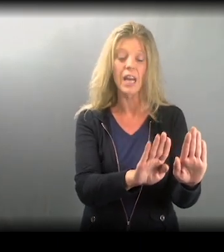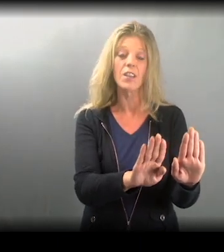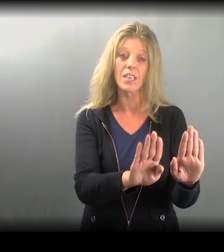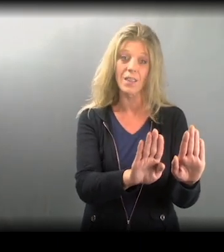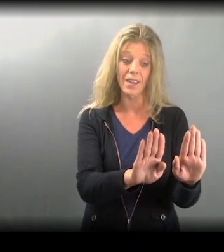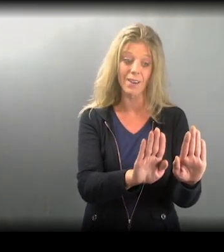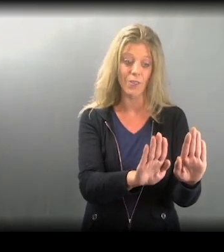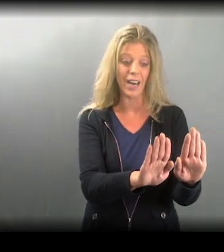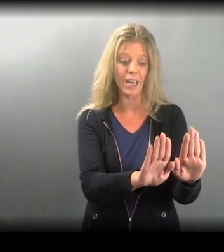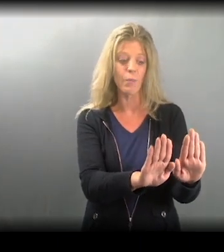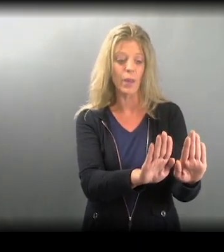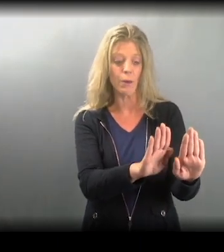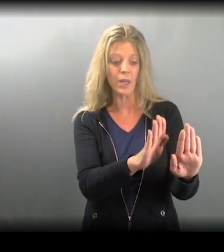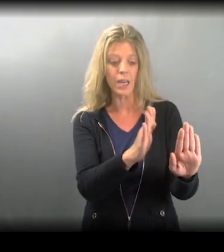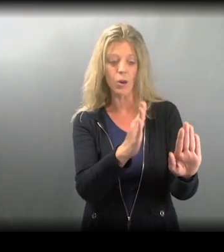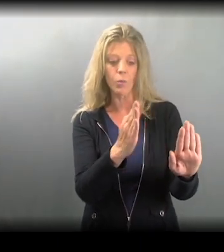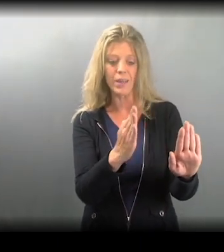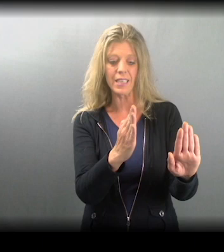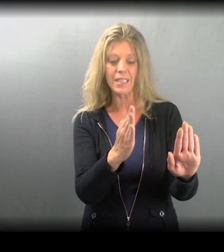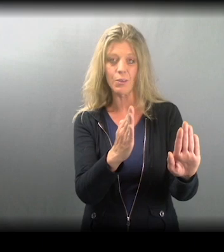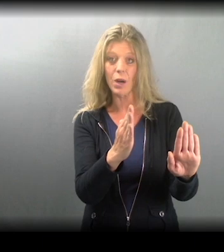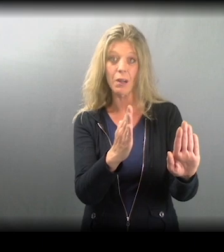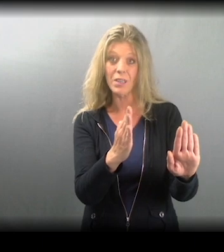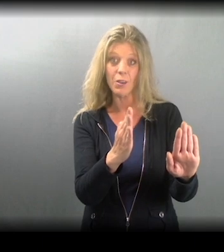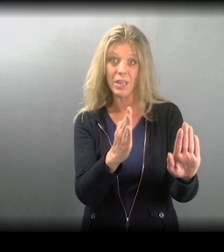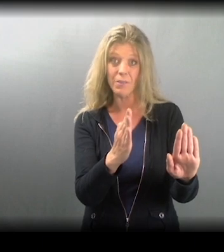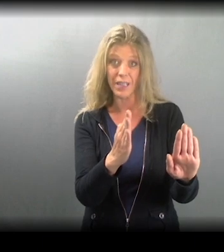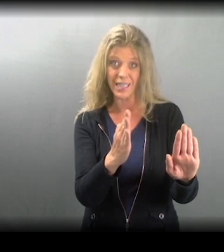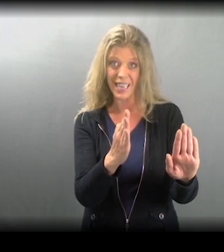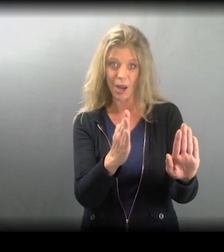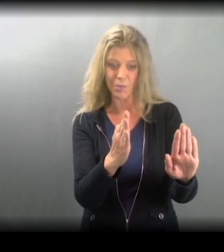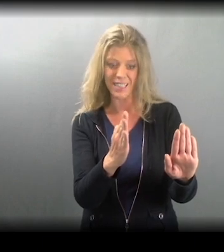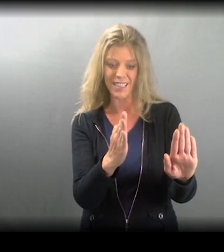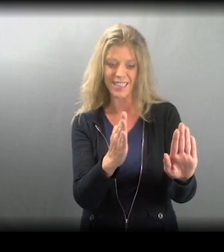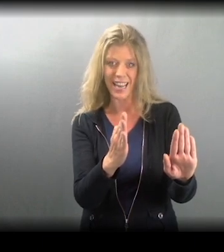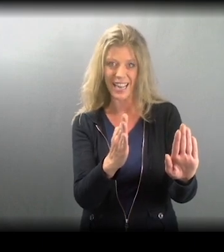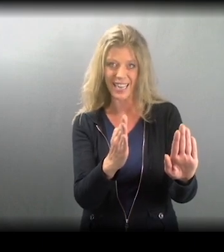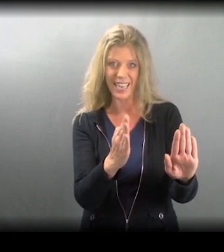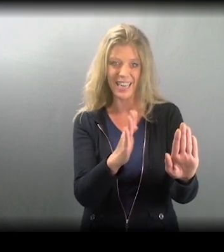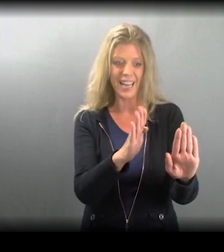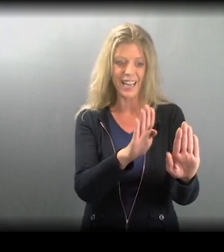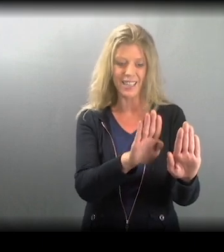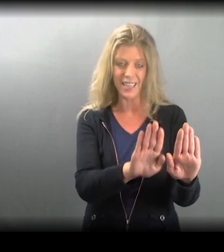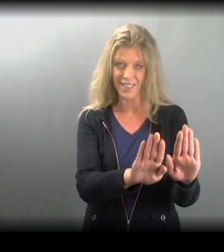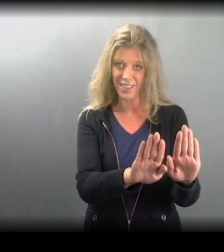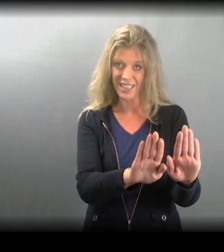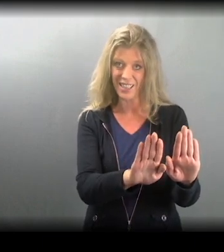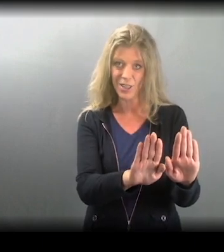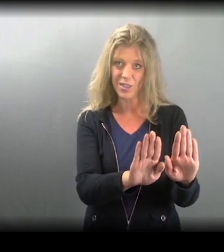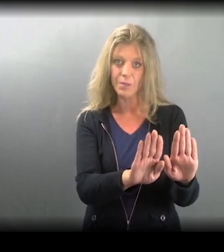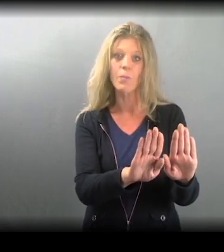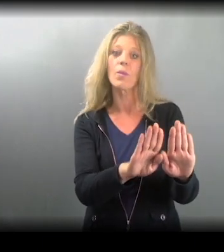To clarify, when it opens your palm is going to face the opposite side, and then it's going to close.